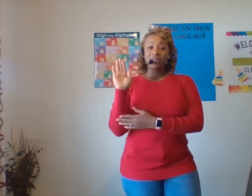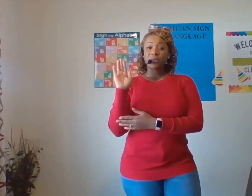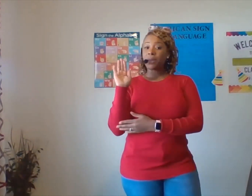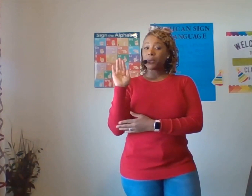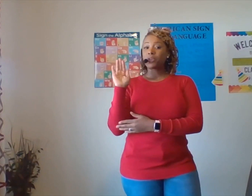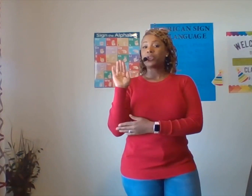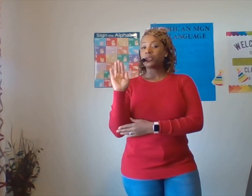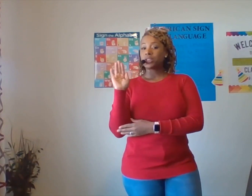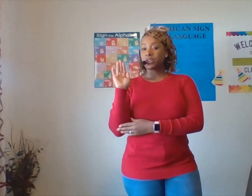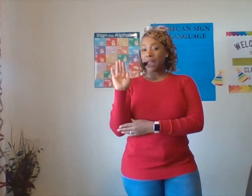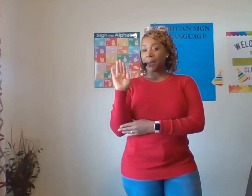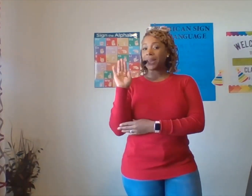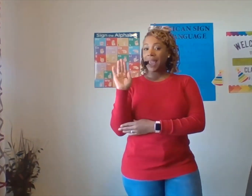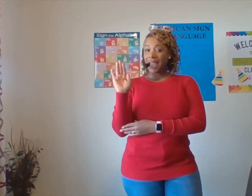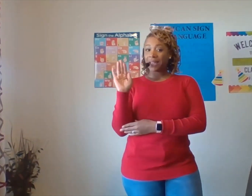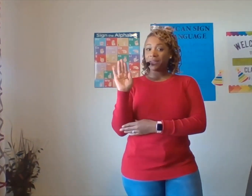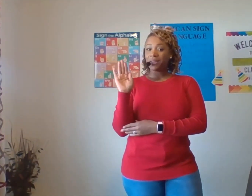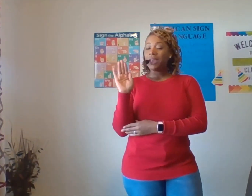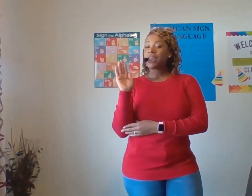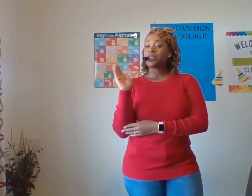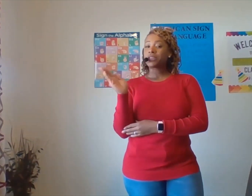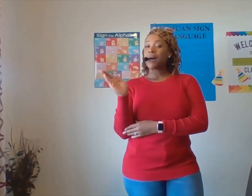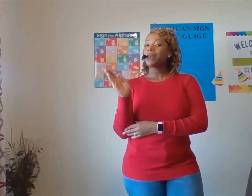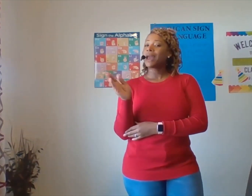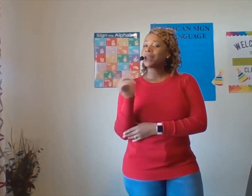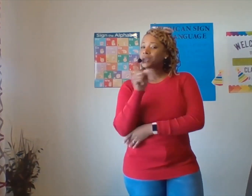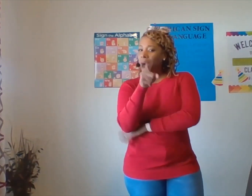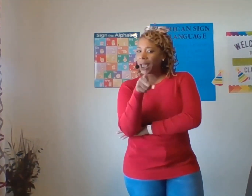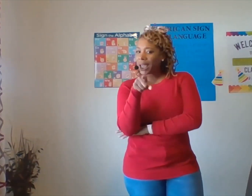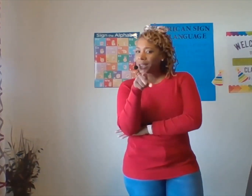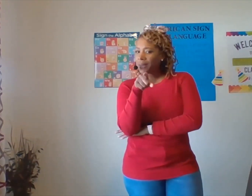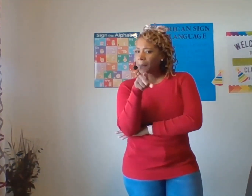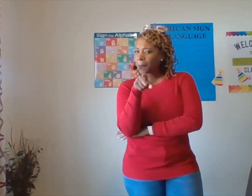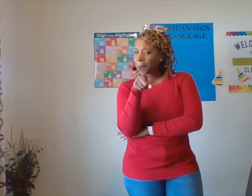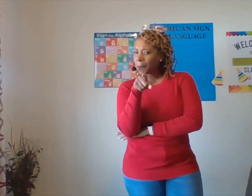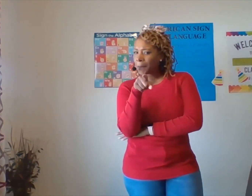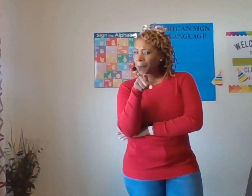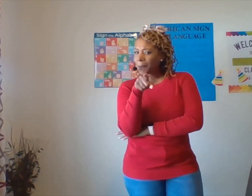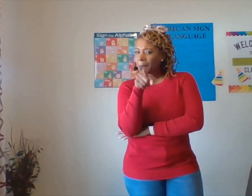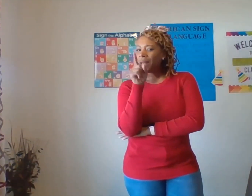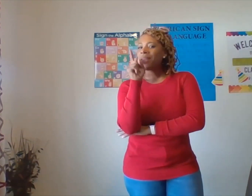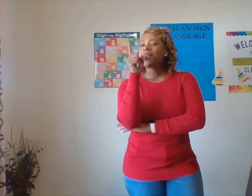remember you're using your dominant hand and your dominant hand is what hand the